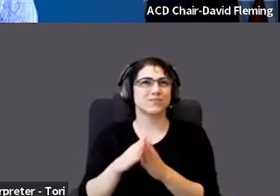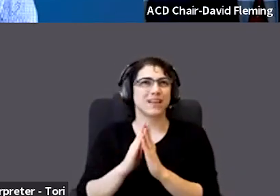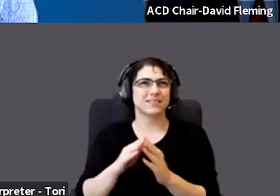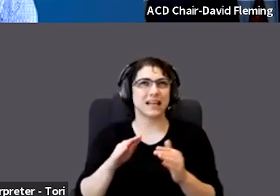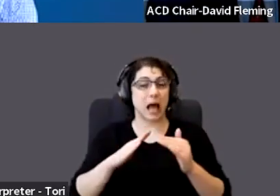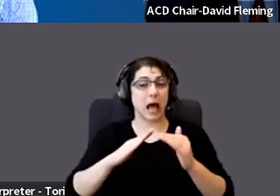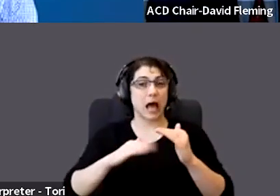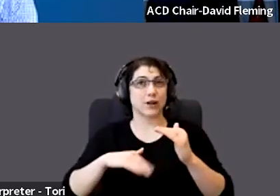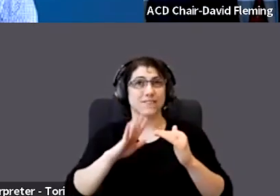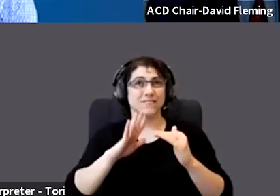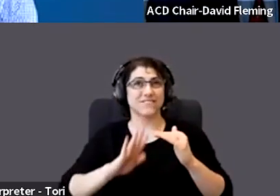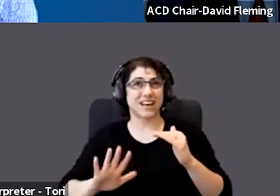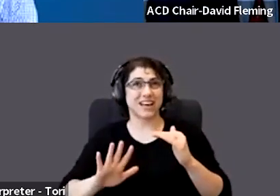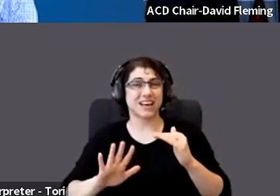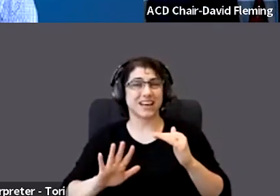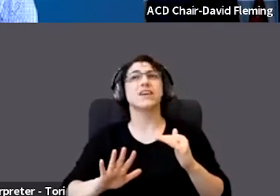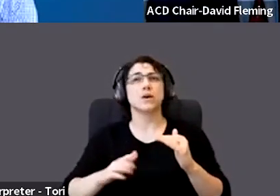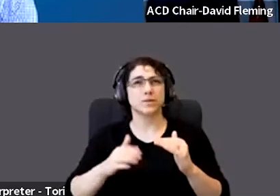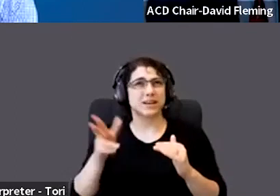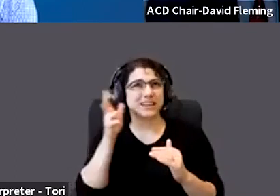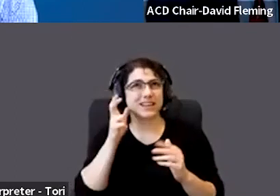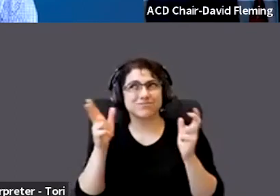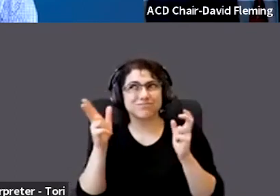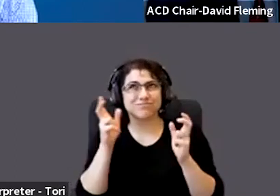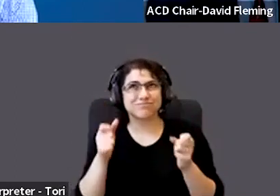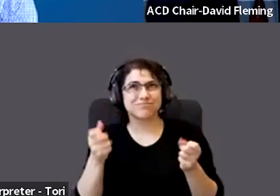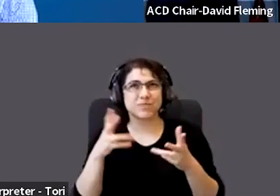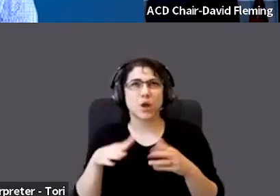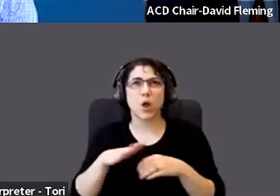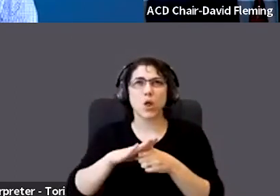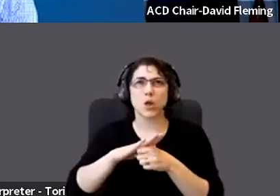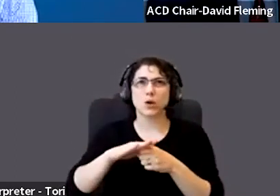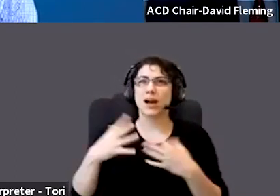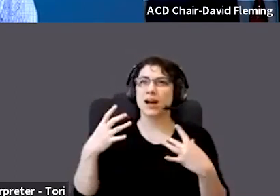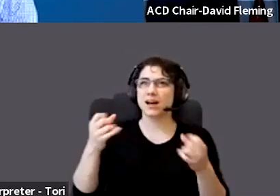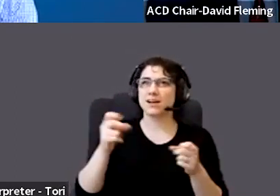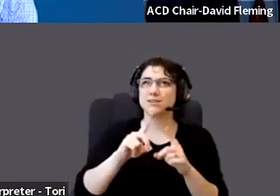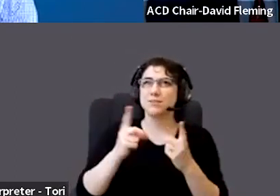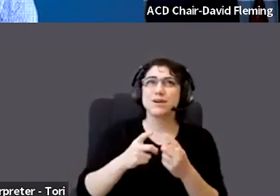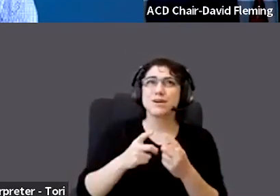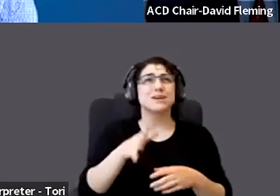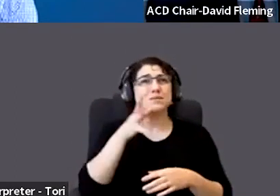of our community-based organizations, partners, local health departments that parents and families have been waiting so patiently.